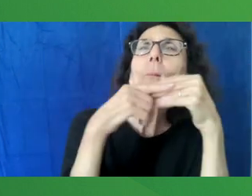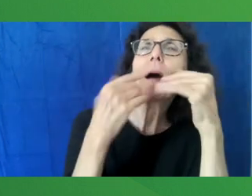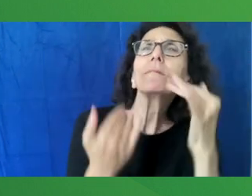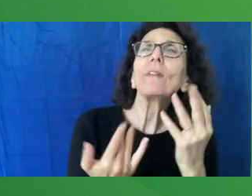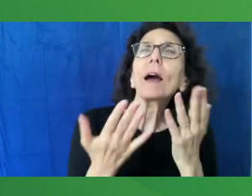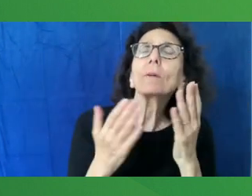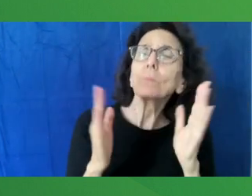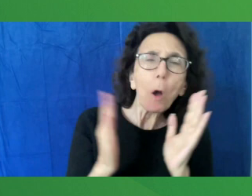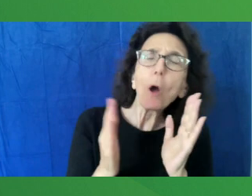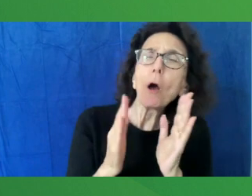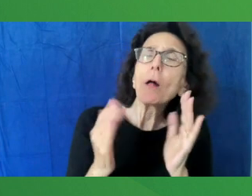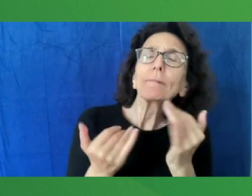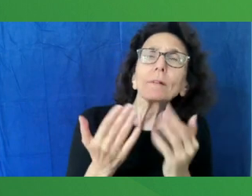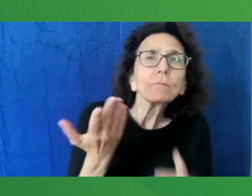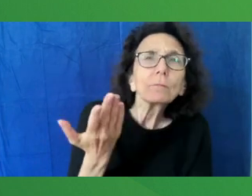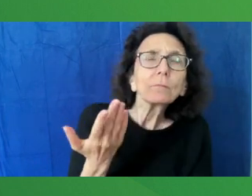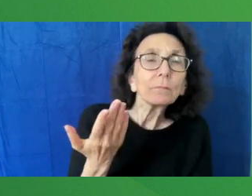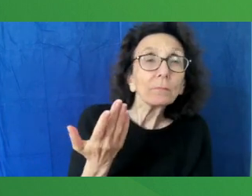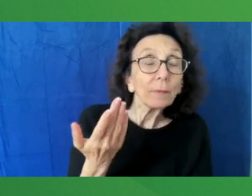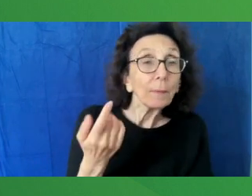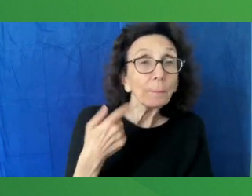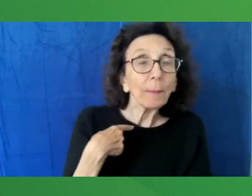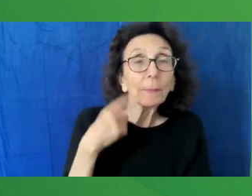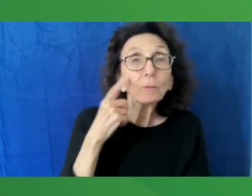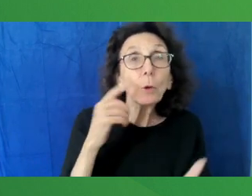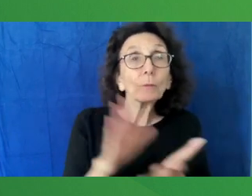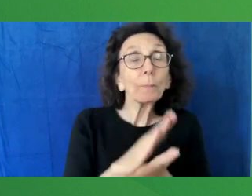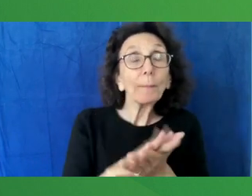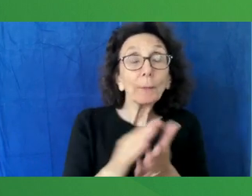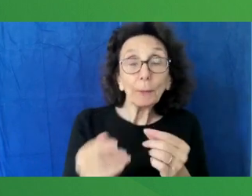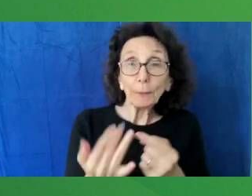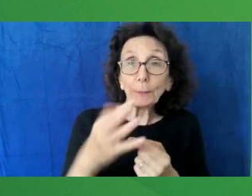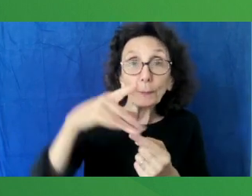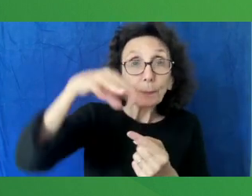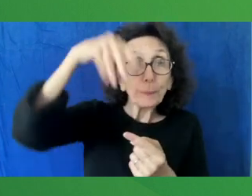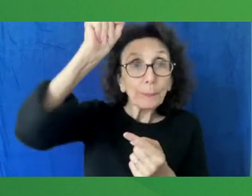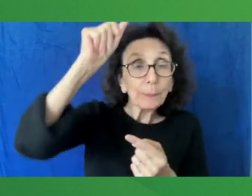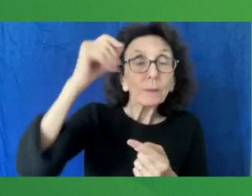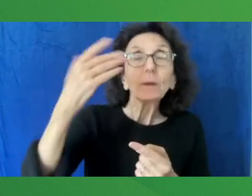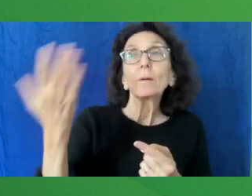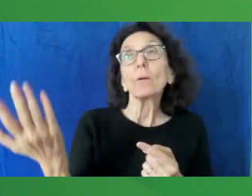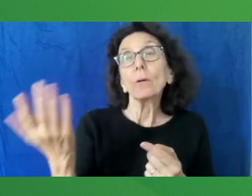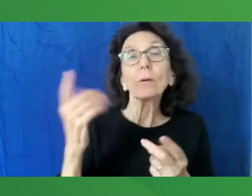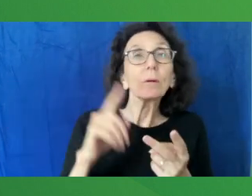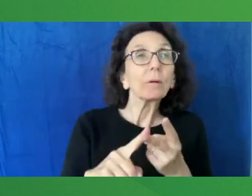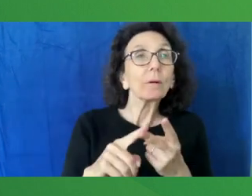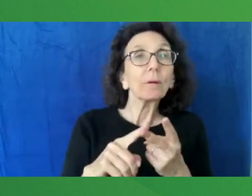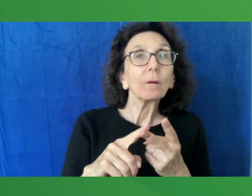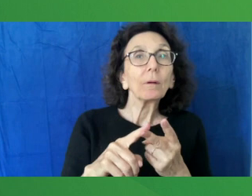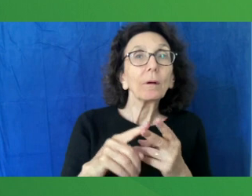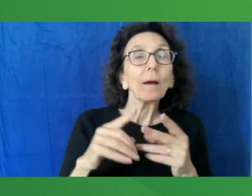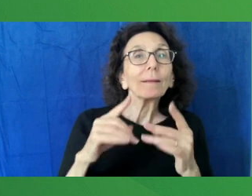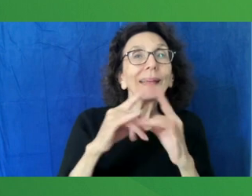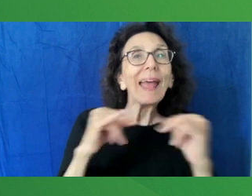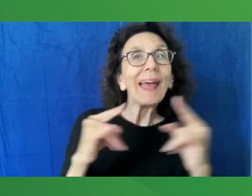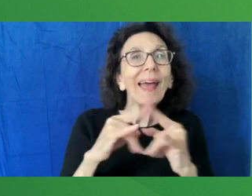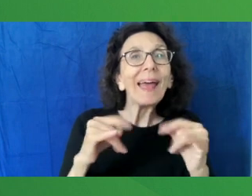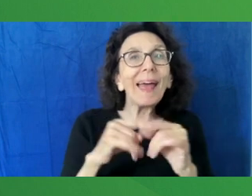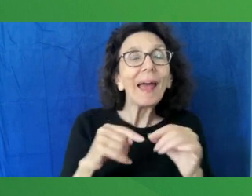So either seeing a piece of paper burning or seeing a campfire, things like that.